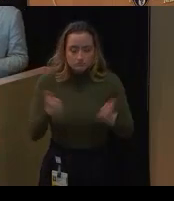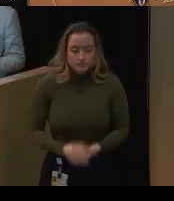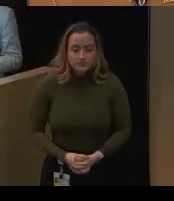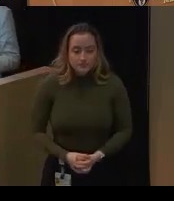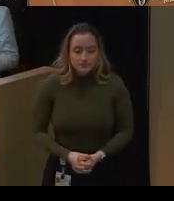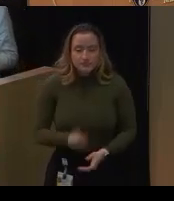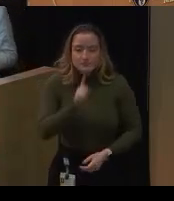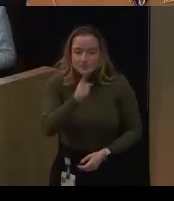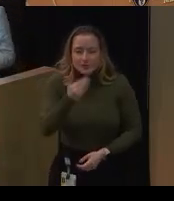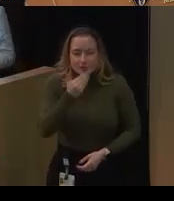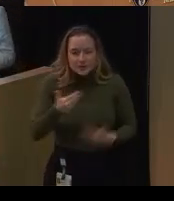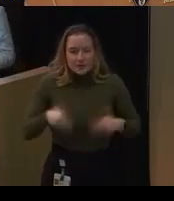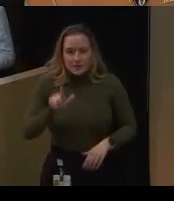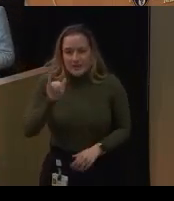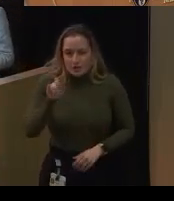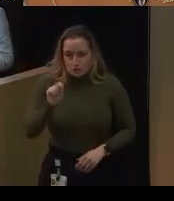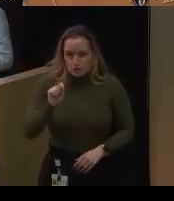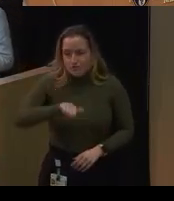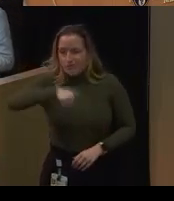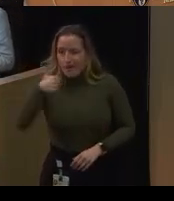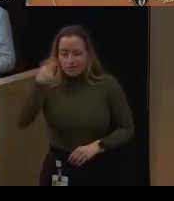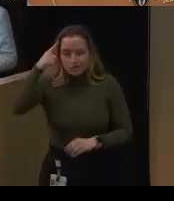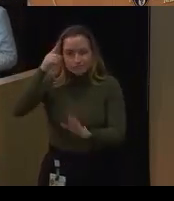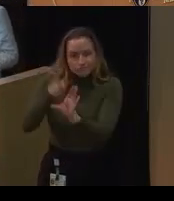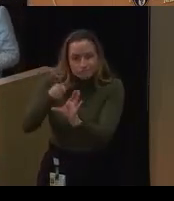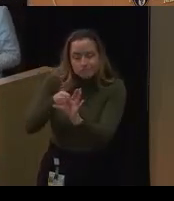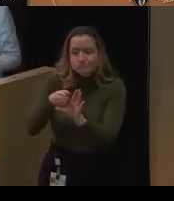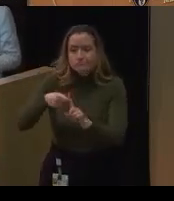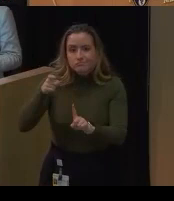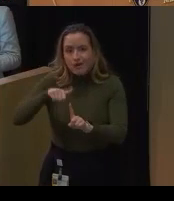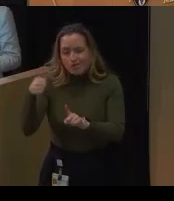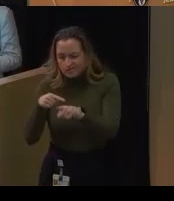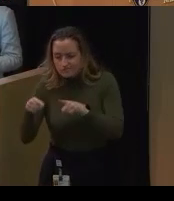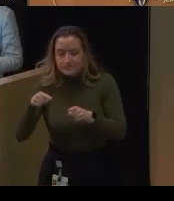literature from other areas of psychology and cognitive science demonstrating that our tendency